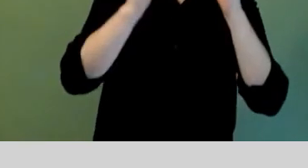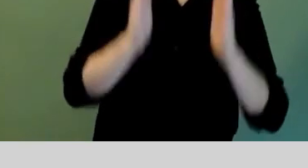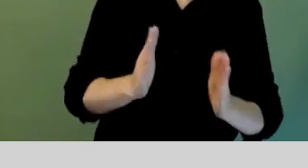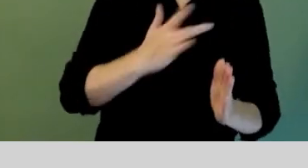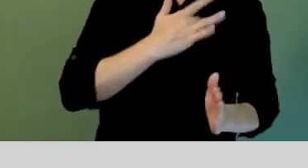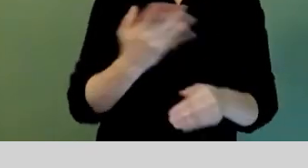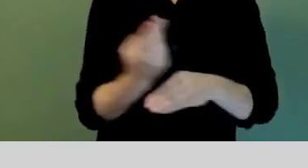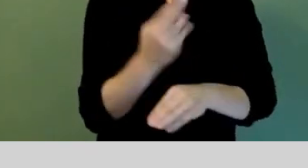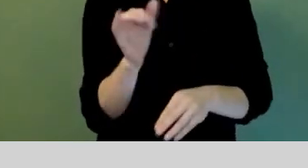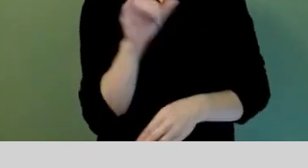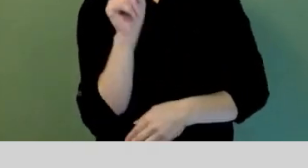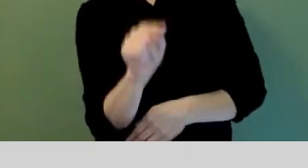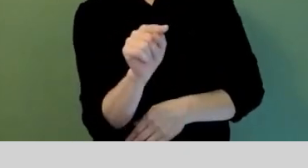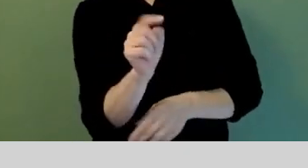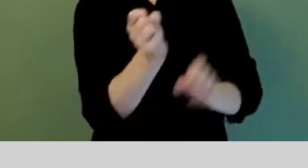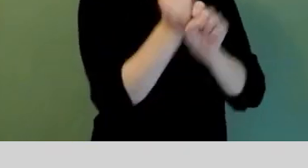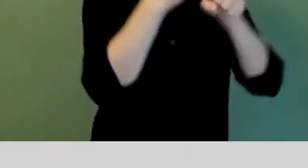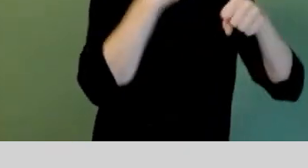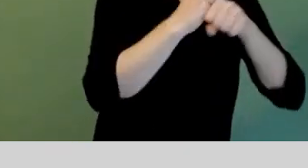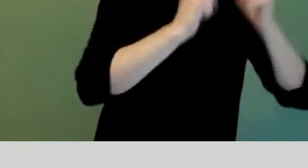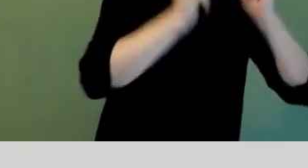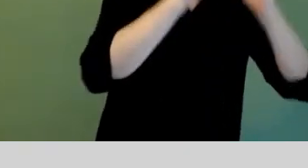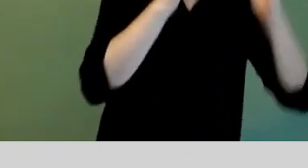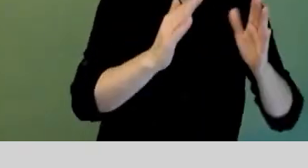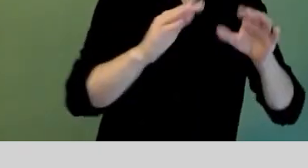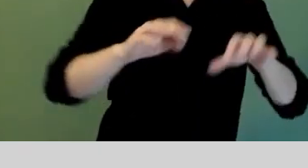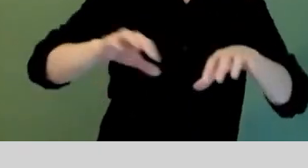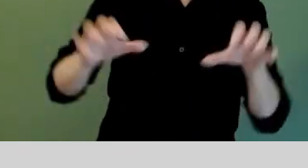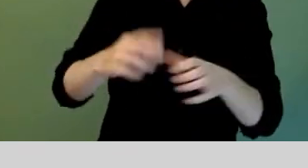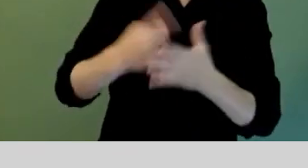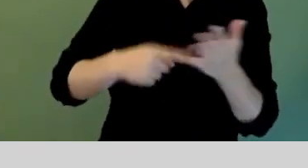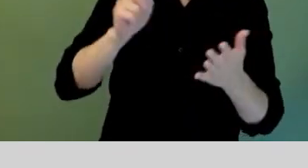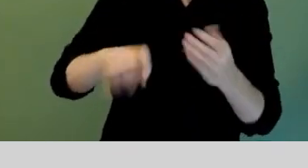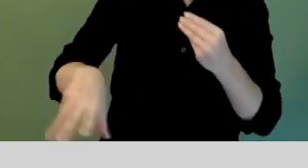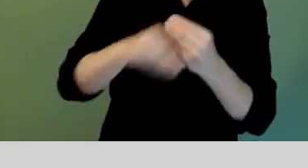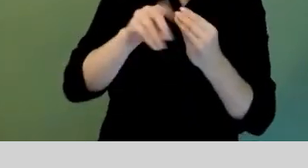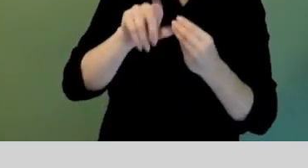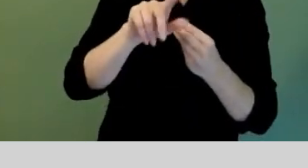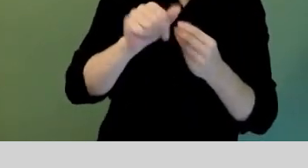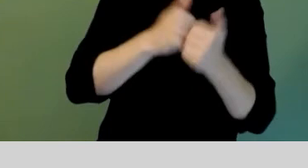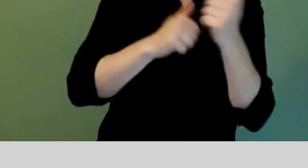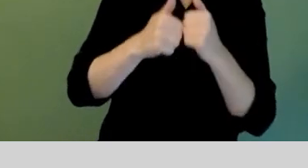You create a builder, you do the things that add to the data structure and then you build that data structure.